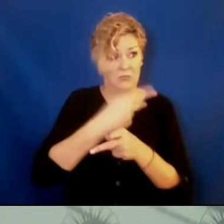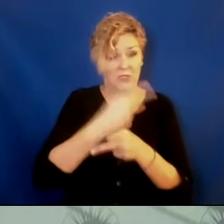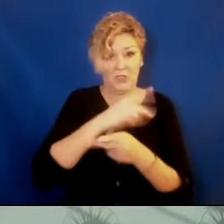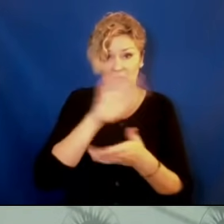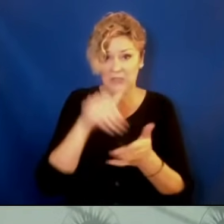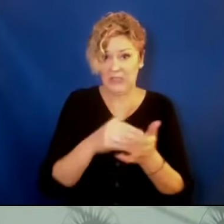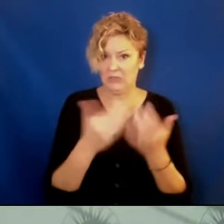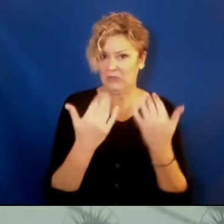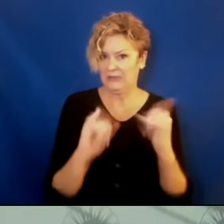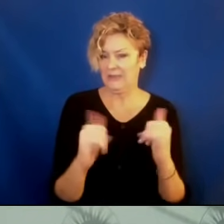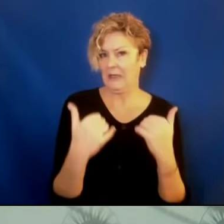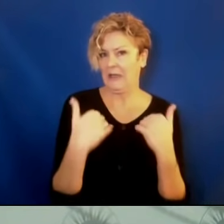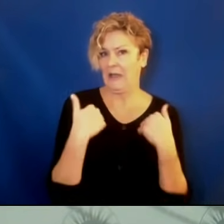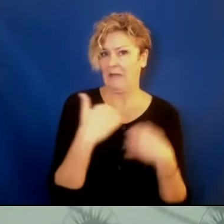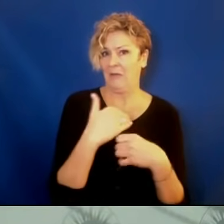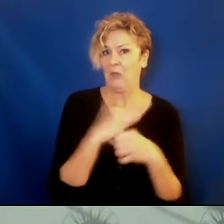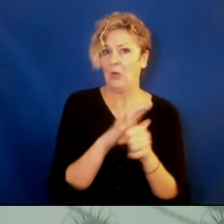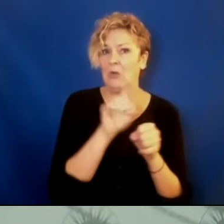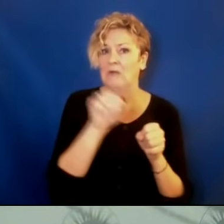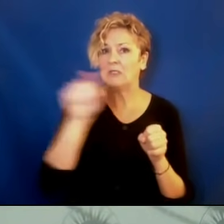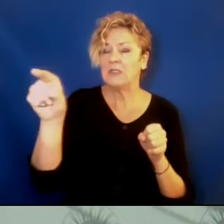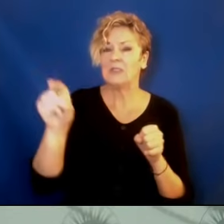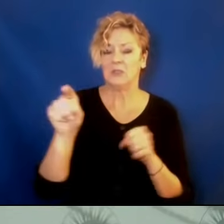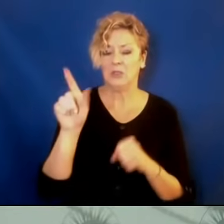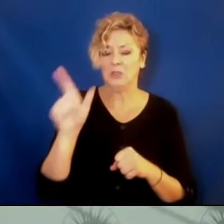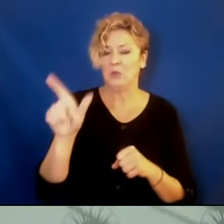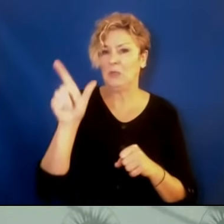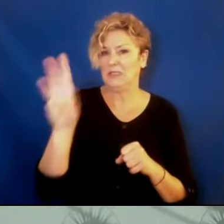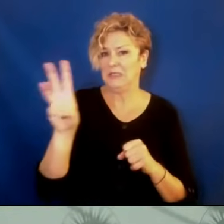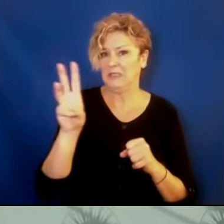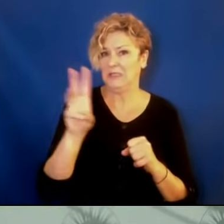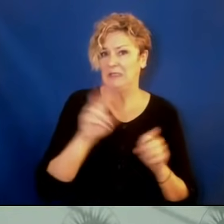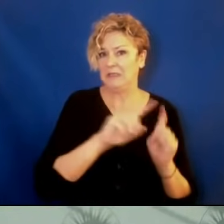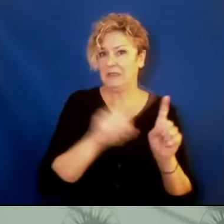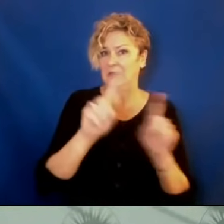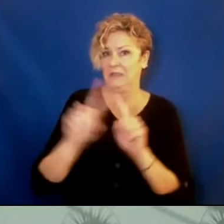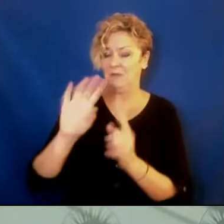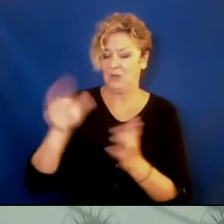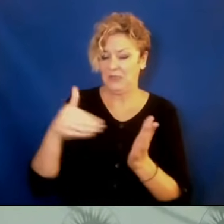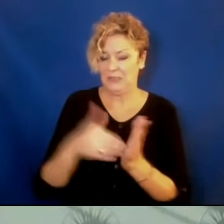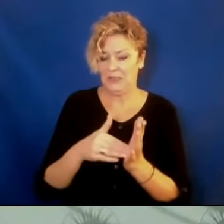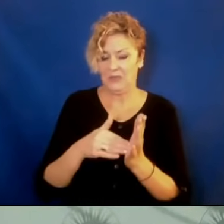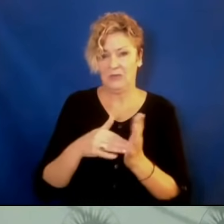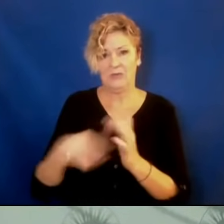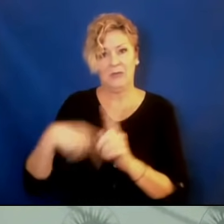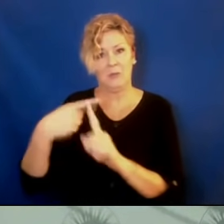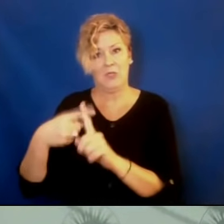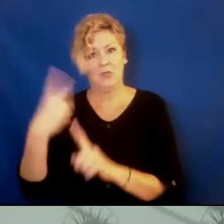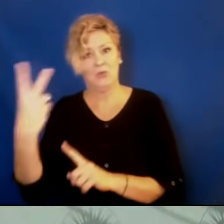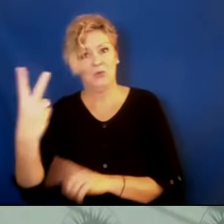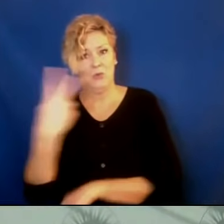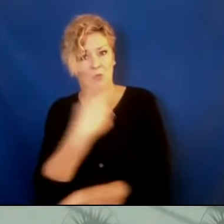830 and Fraser Health in 234 in Vancouver Coastal Health region